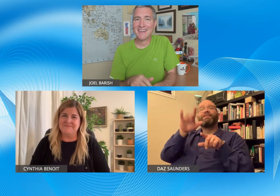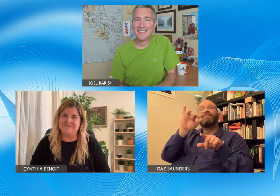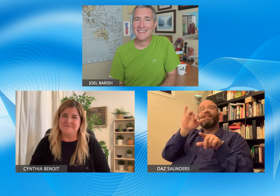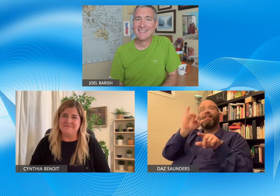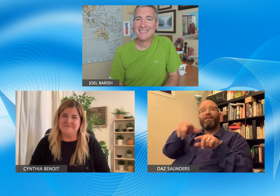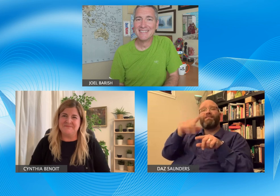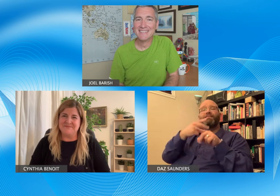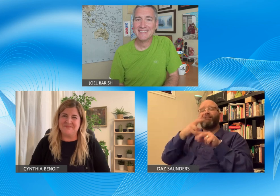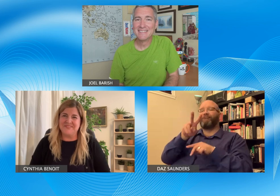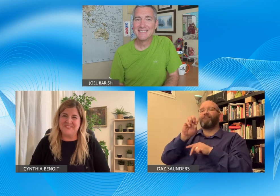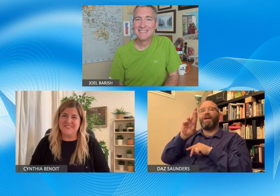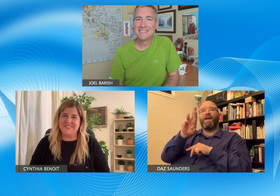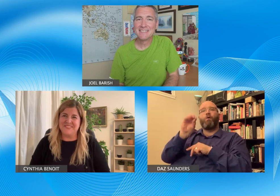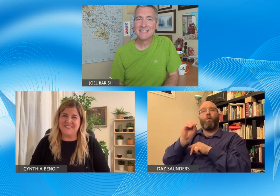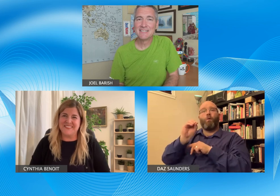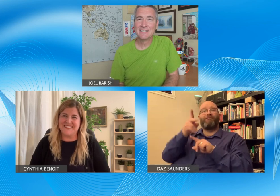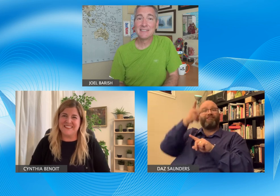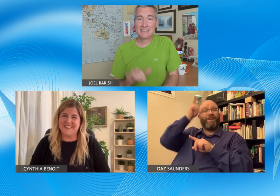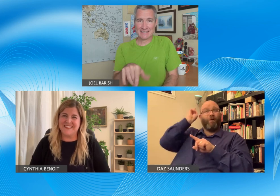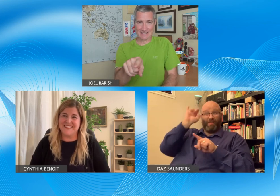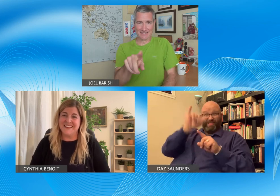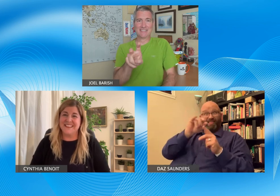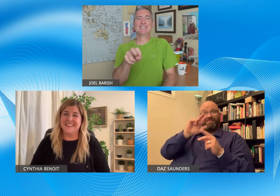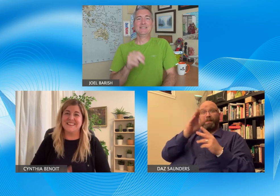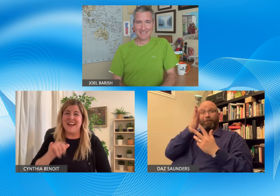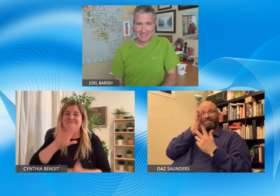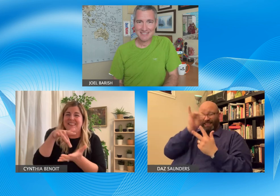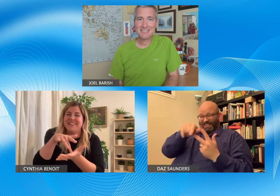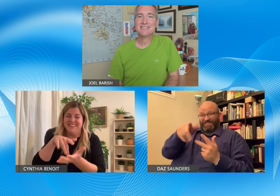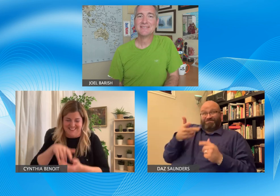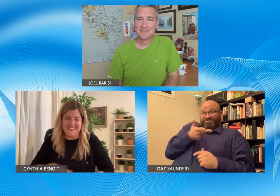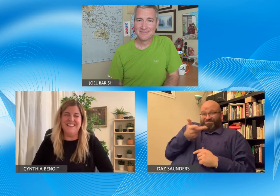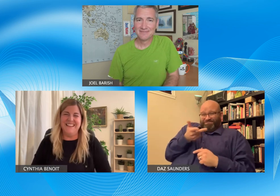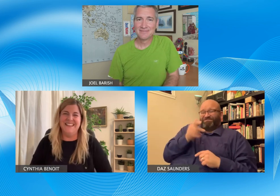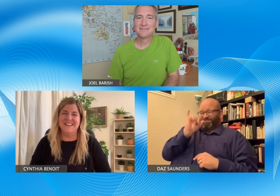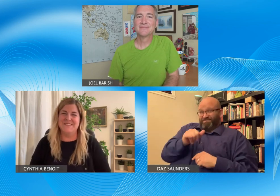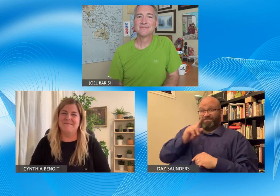That is Véro in the photo. In the middle.